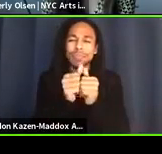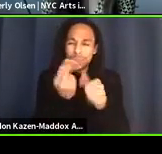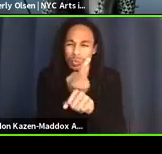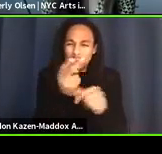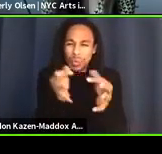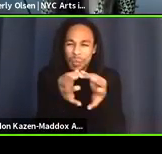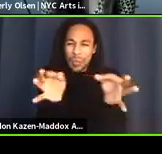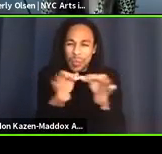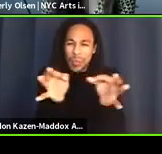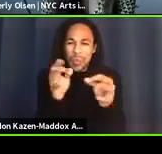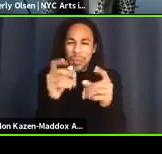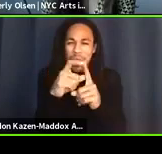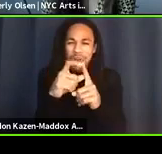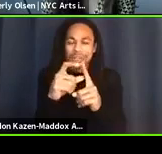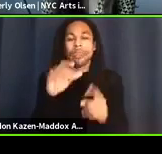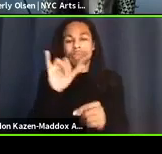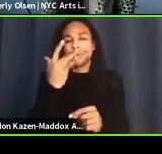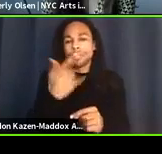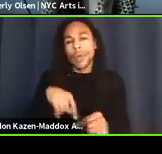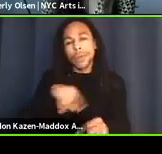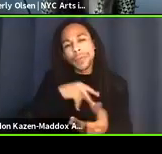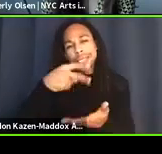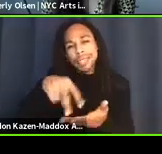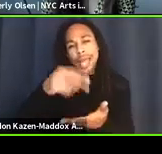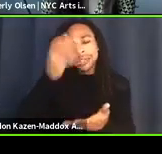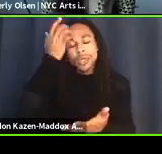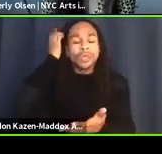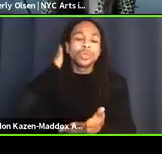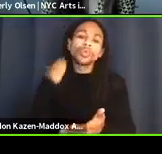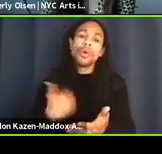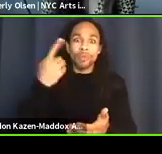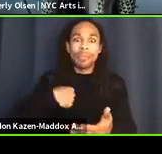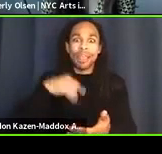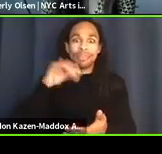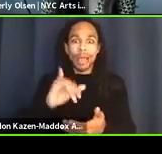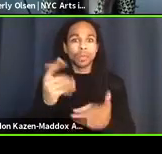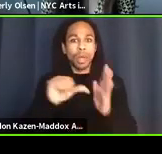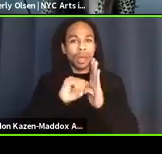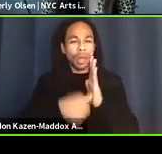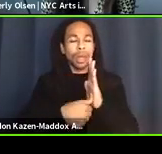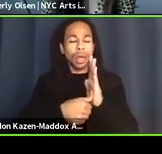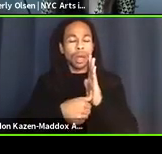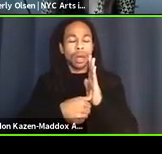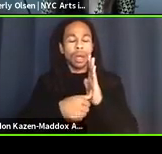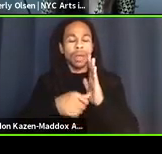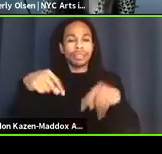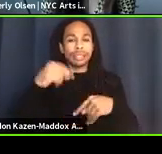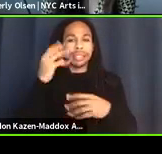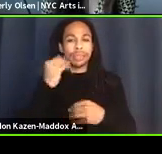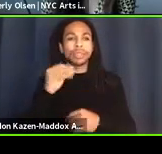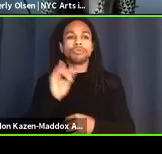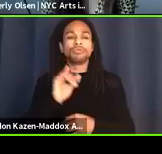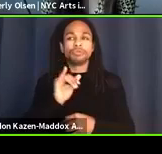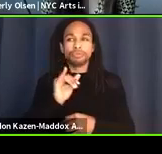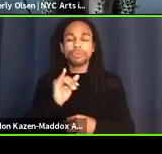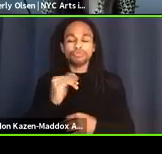Again, it is hard to articulate when you ask a young kid, why do you like to dance